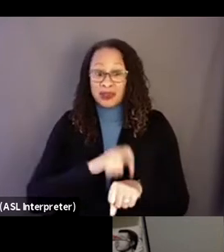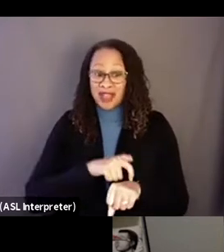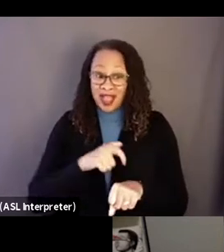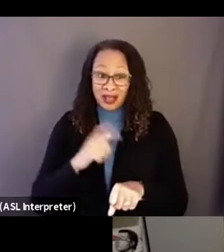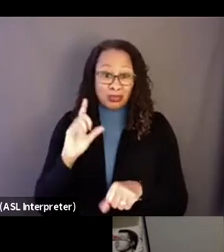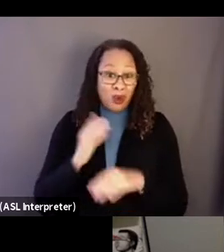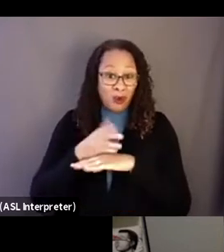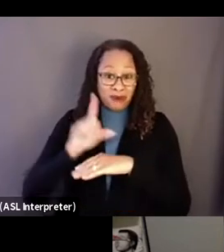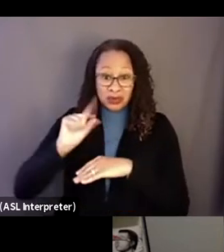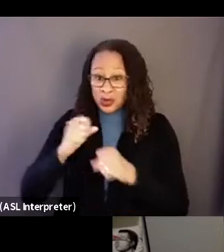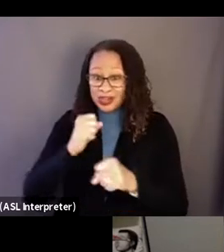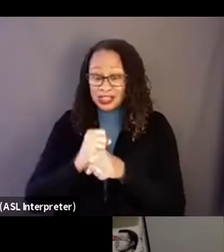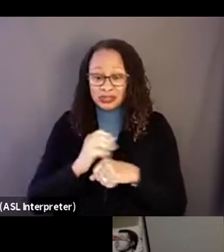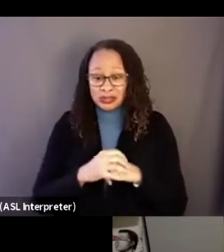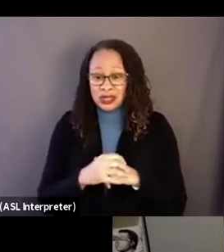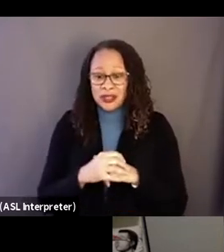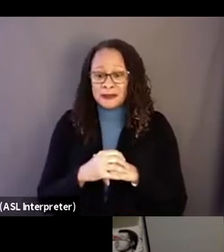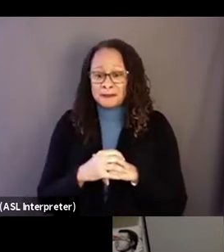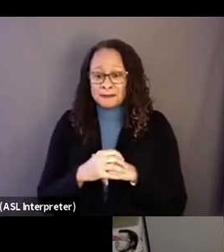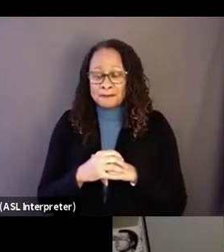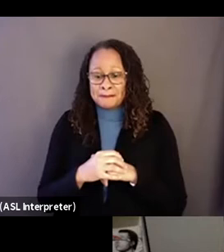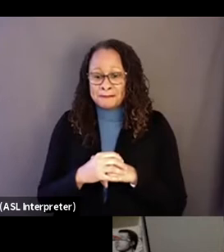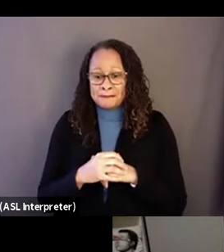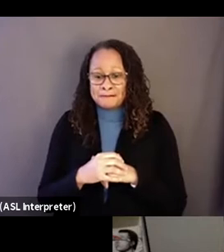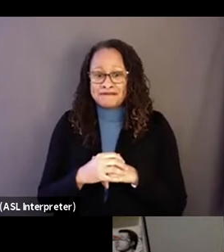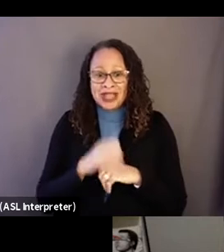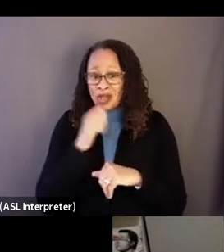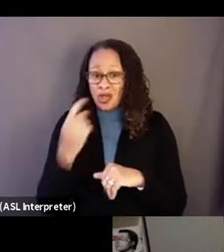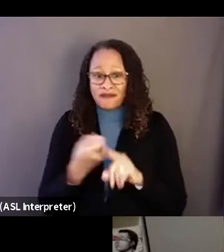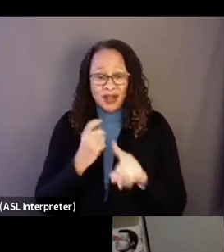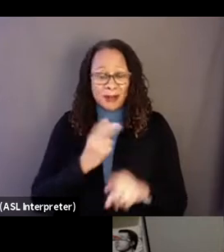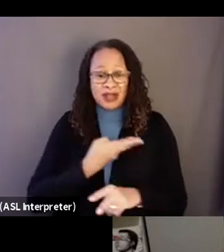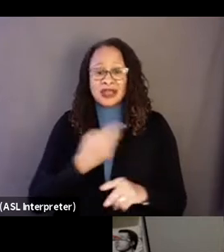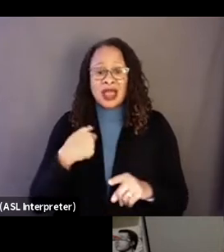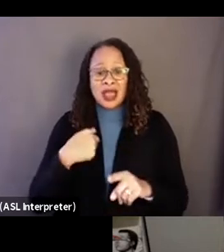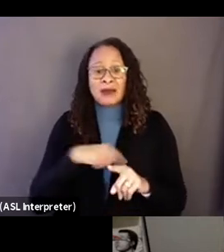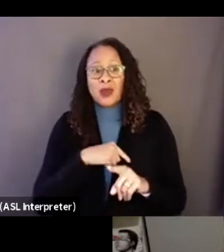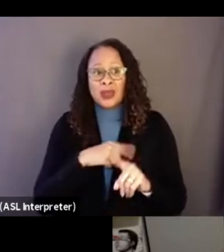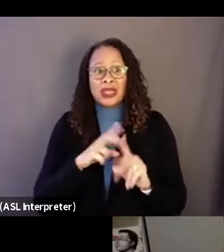Again, not just from us, but we're definitely a big benefiter that with...